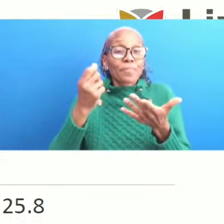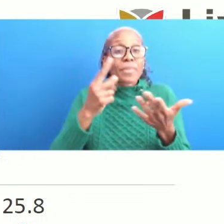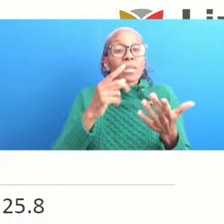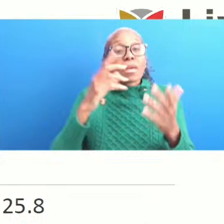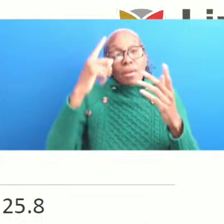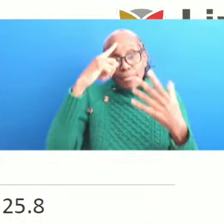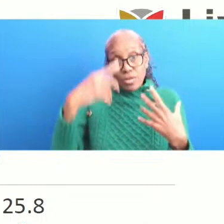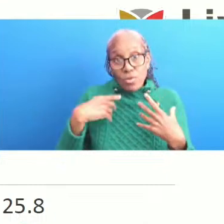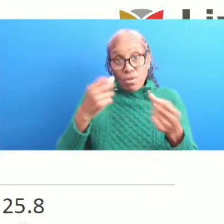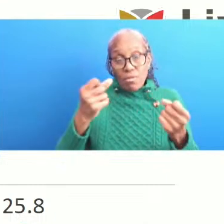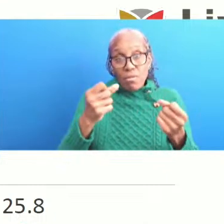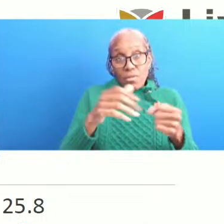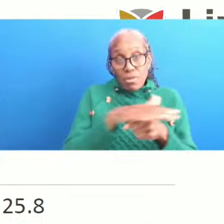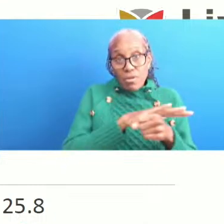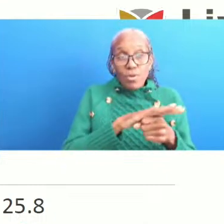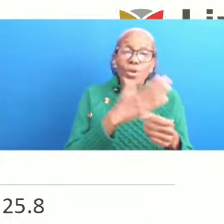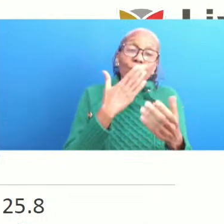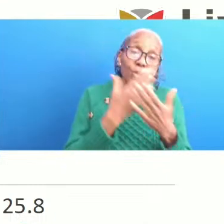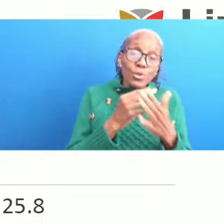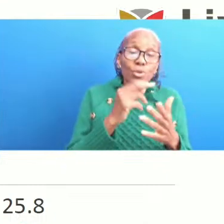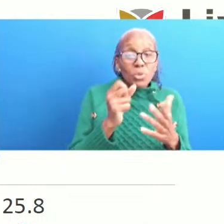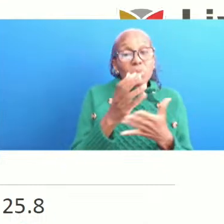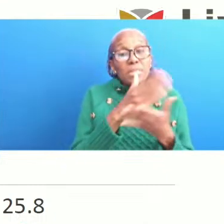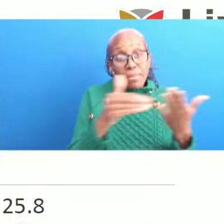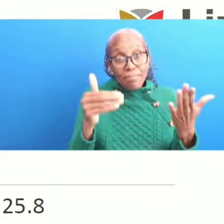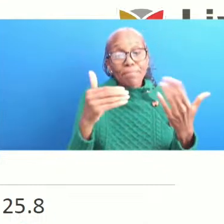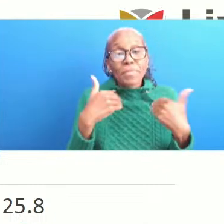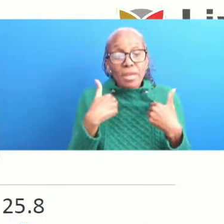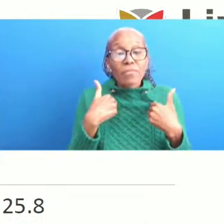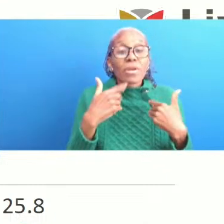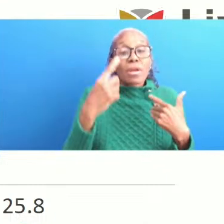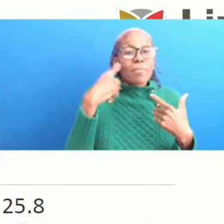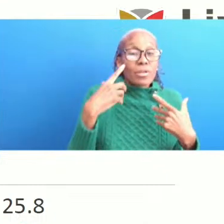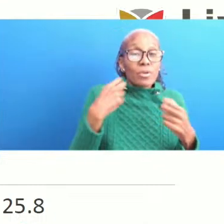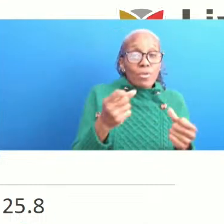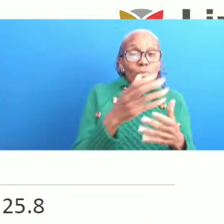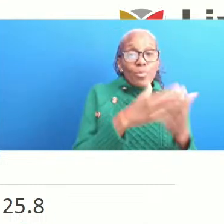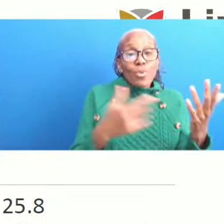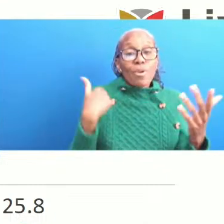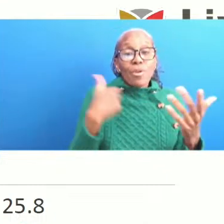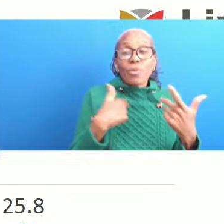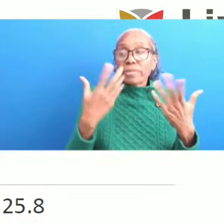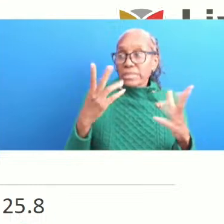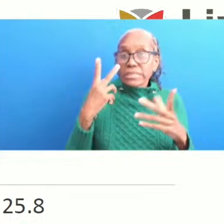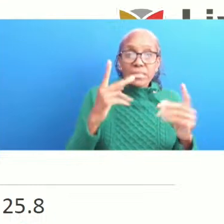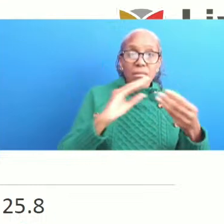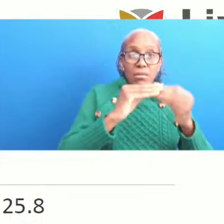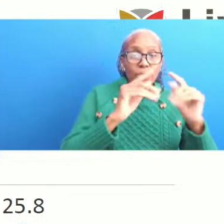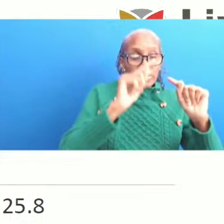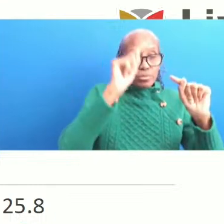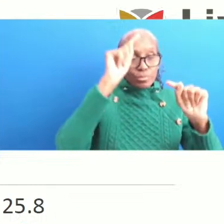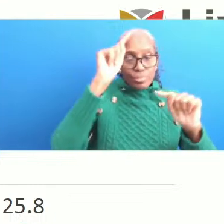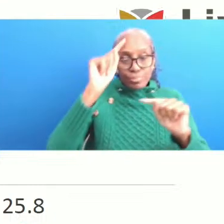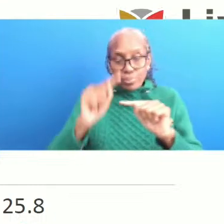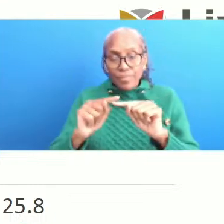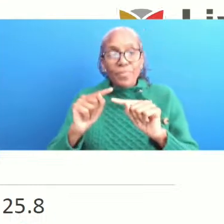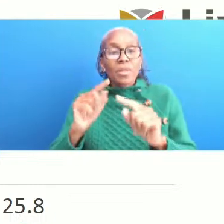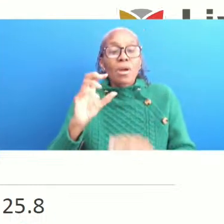DURING THE DISCUSSION SECTION HERE. BUT IN THE MENTAL HEALTH SPACE